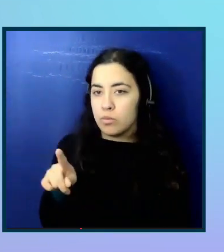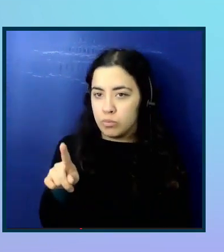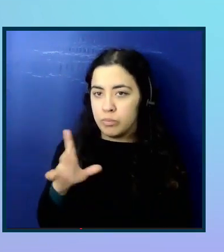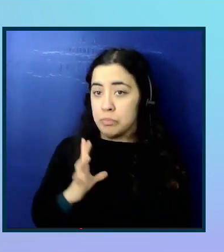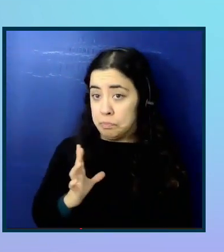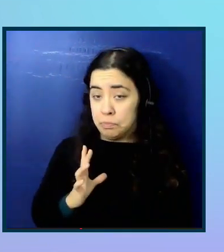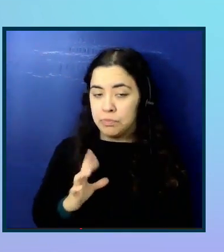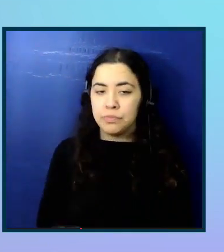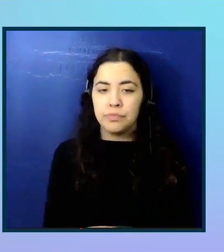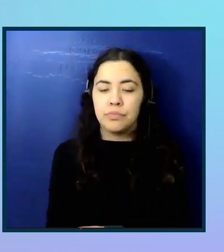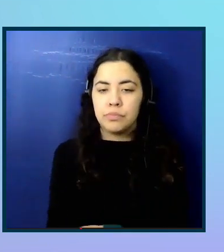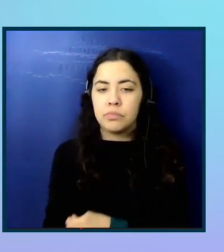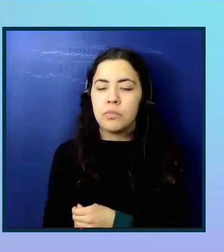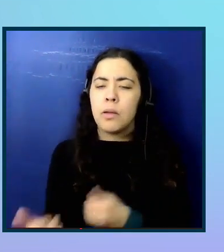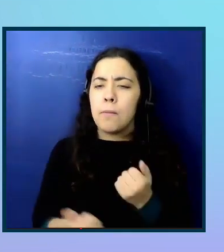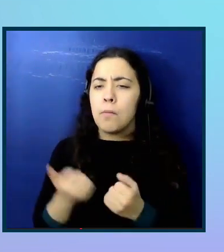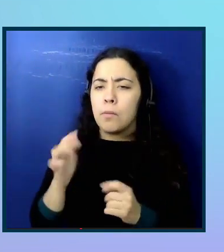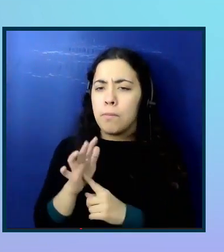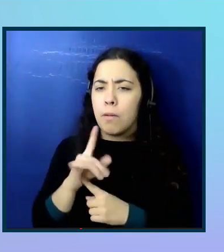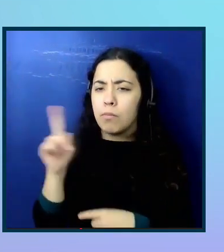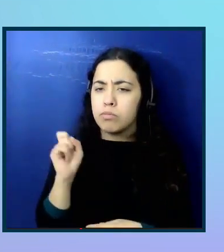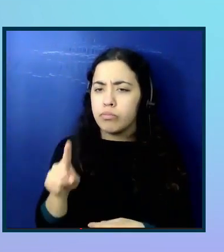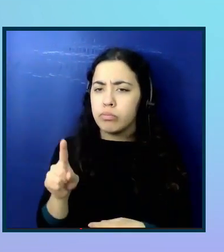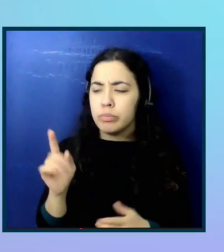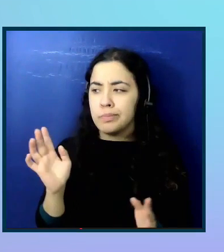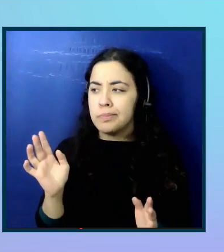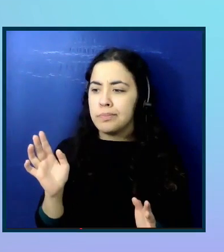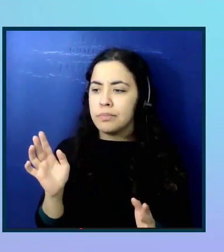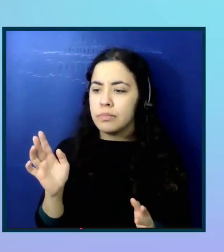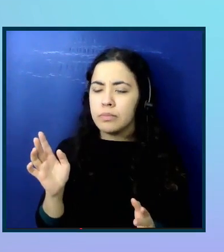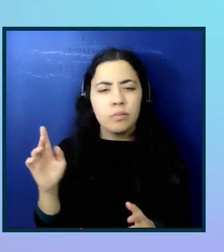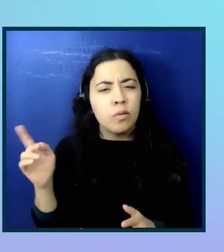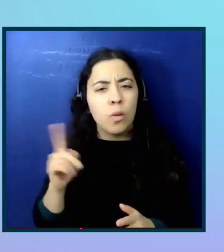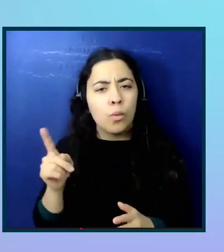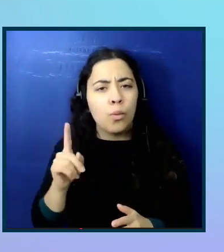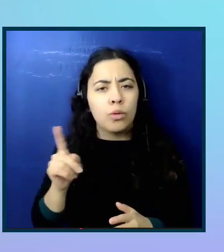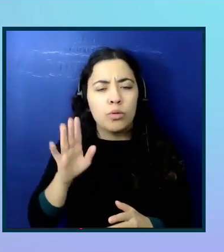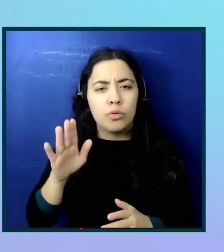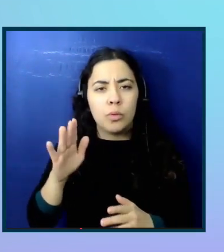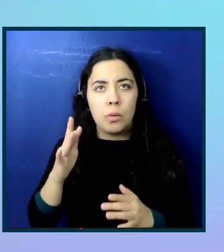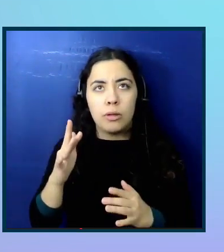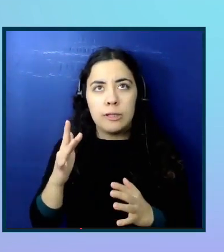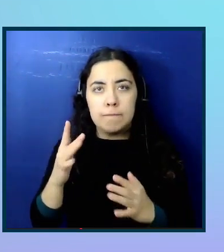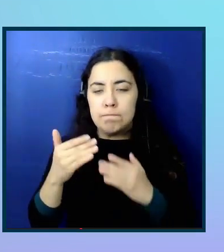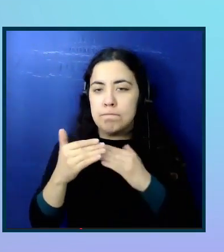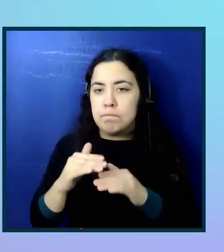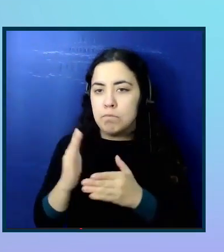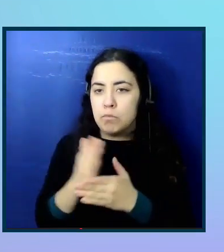So I think the most popular question in here is where do you draw the line between this is so standard,